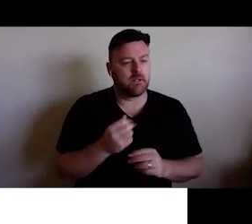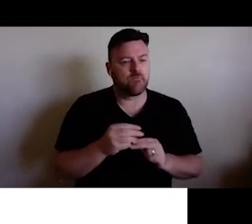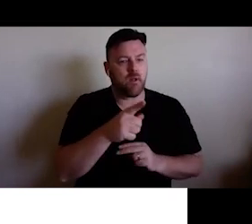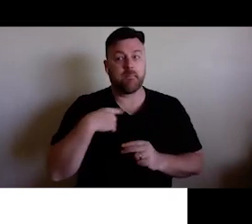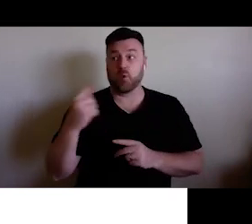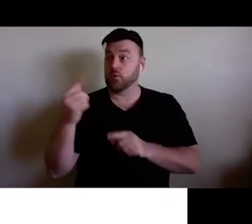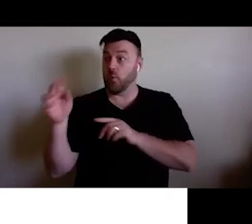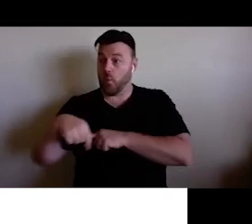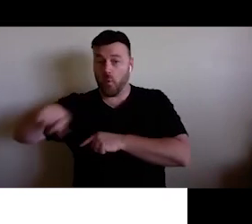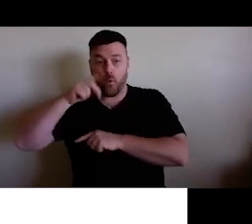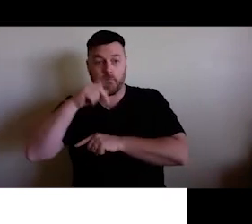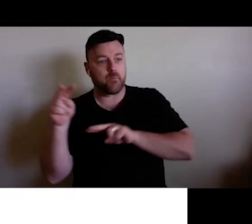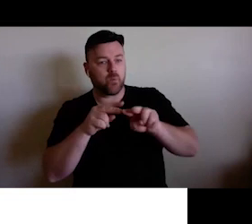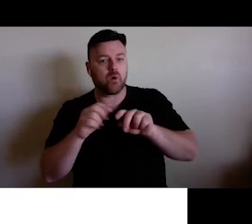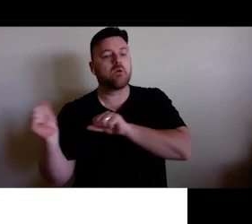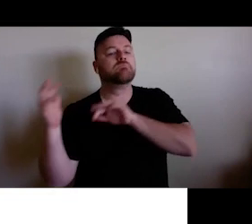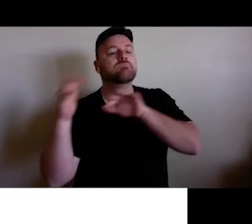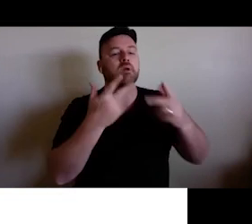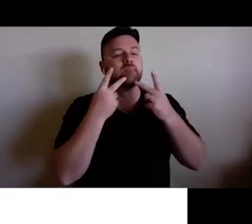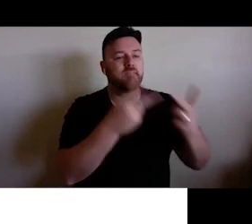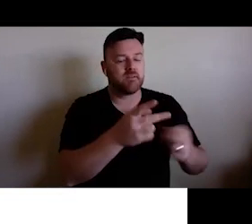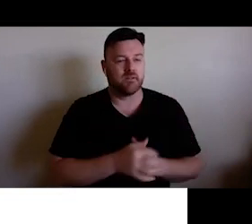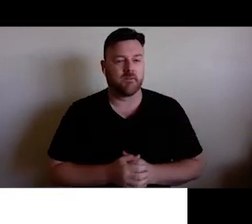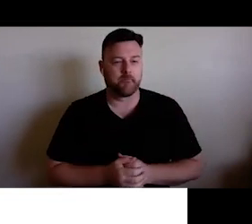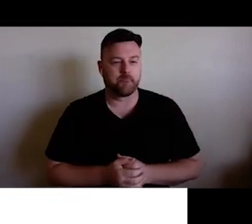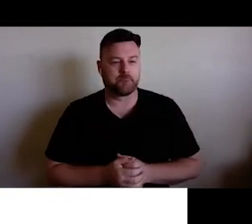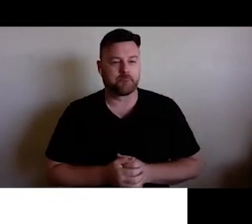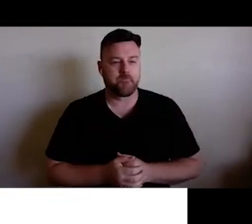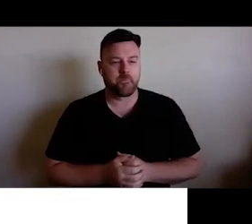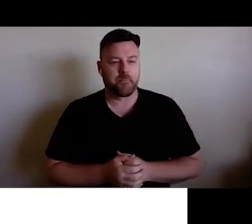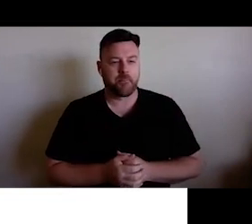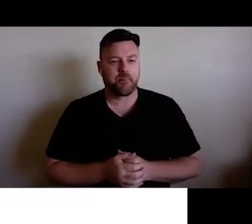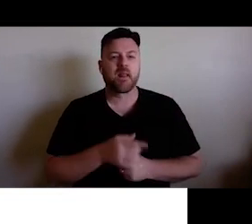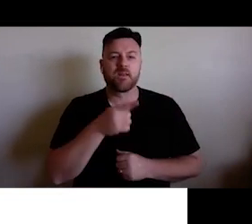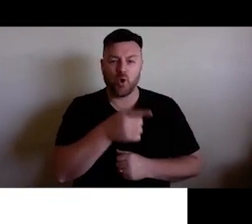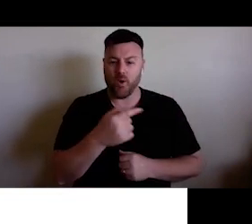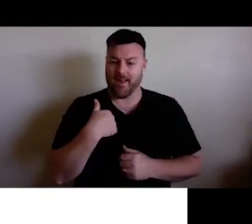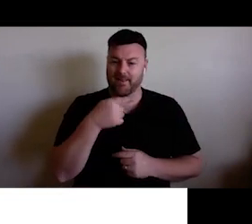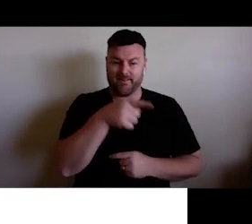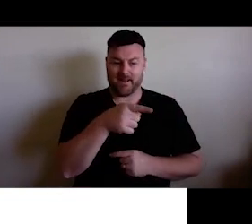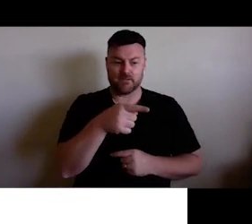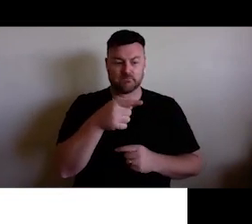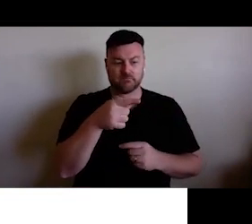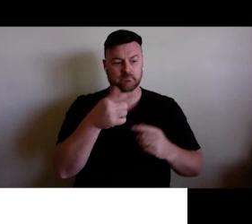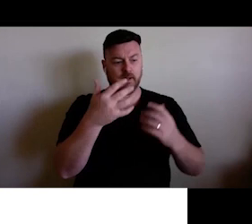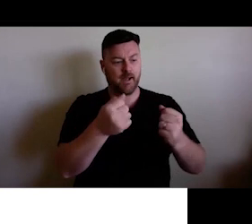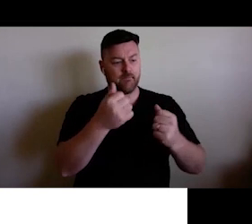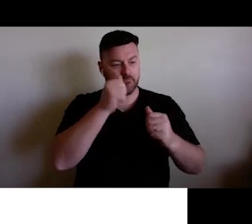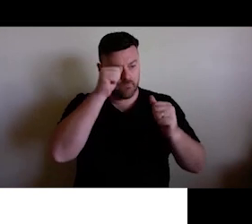expertise they share in this space. And therefore, when they really understood THAT was their, you know, unique selling point, their purpose,